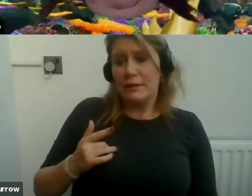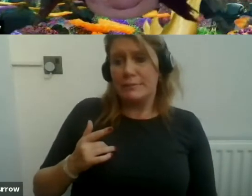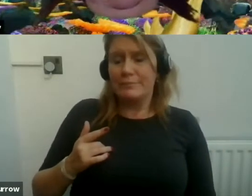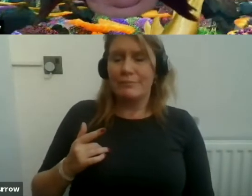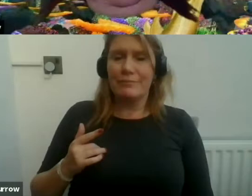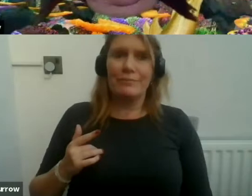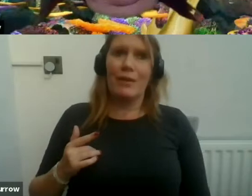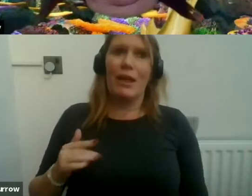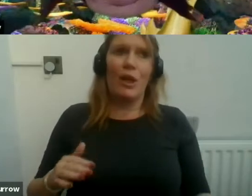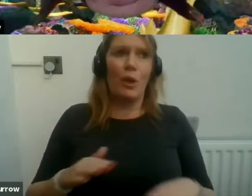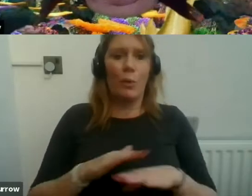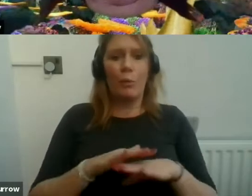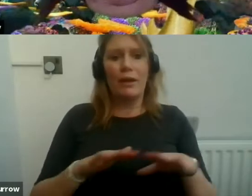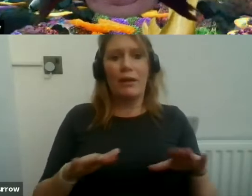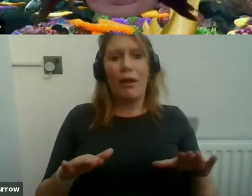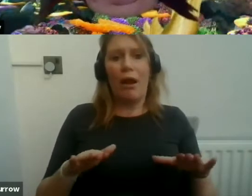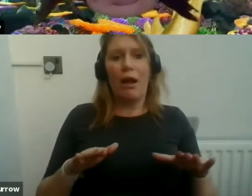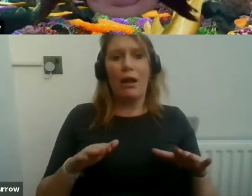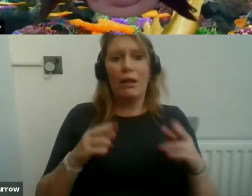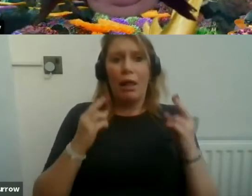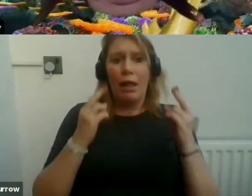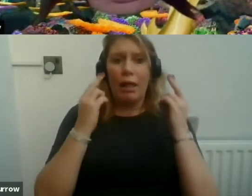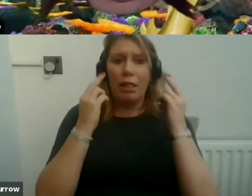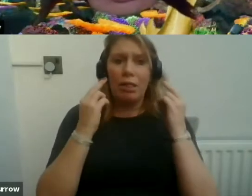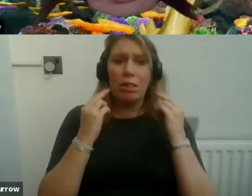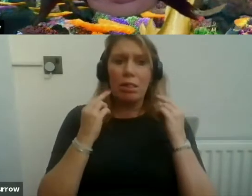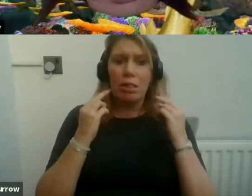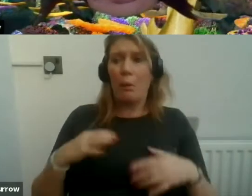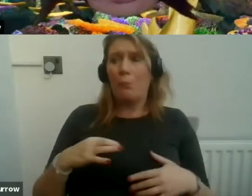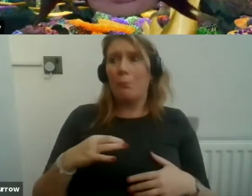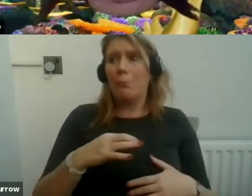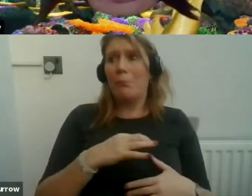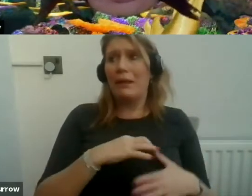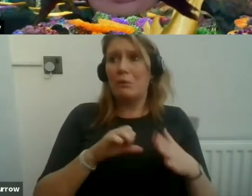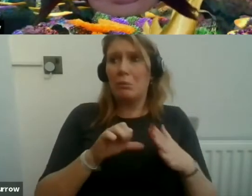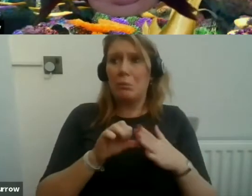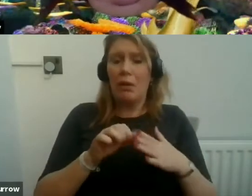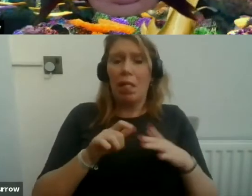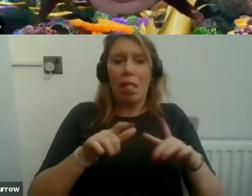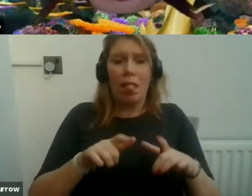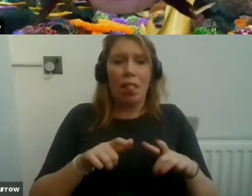of our impairments or our medical conditions or our this or other. We are